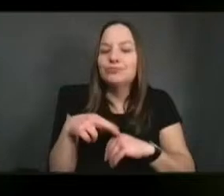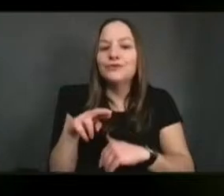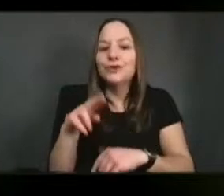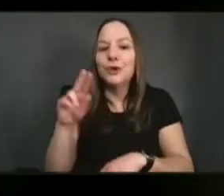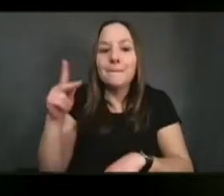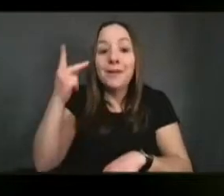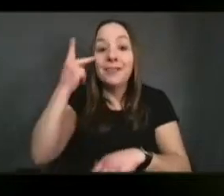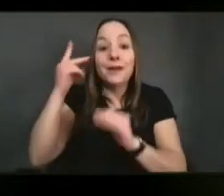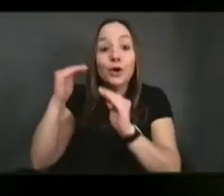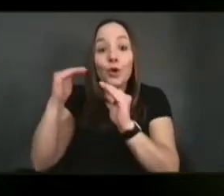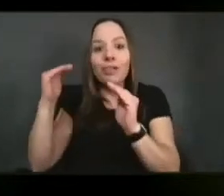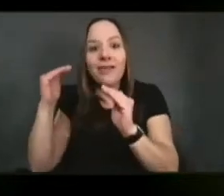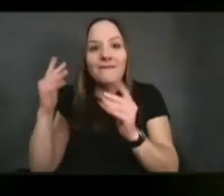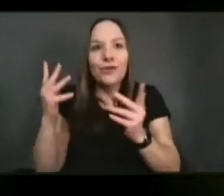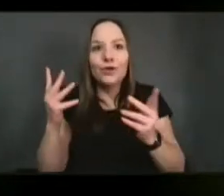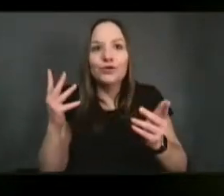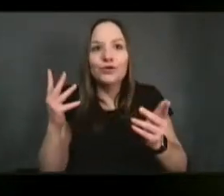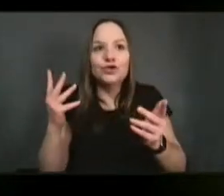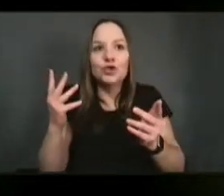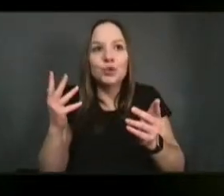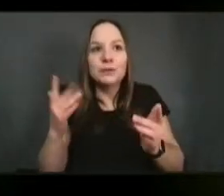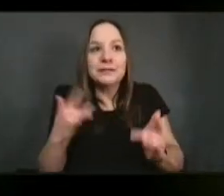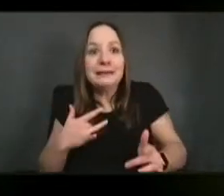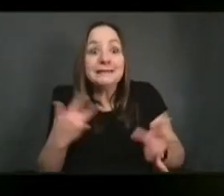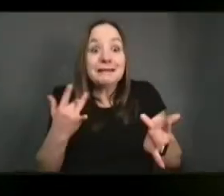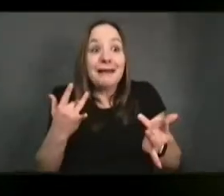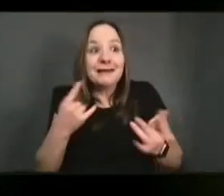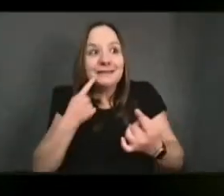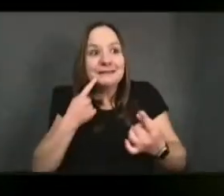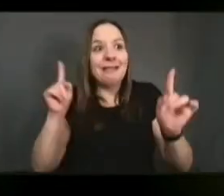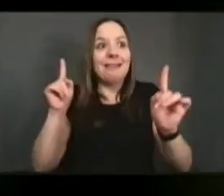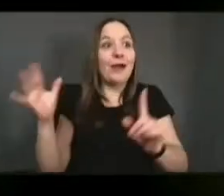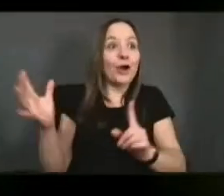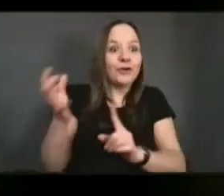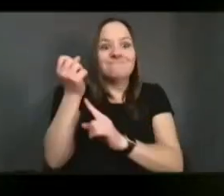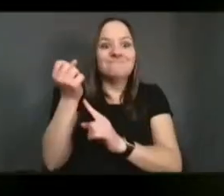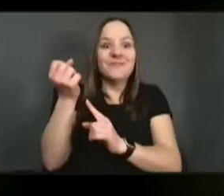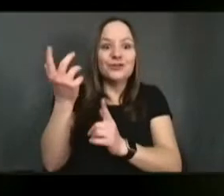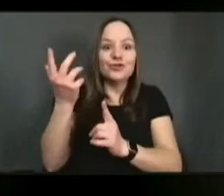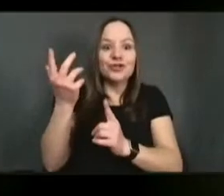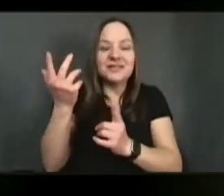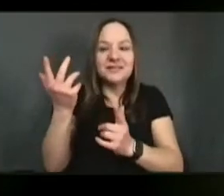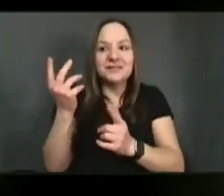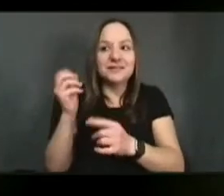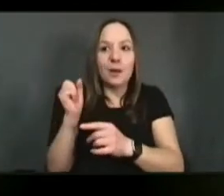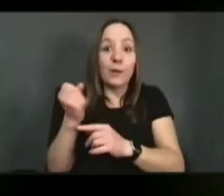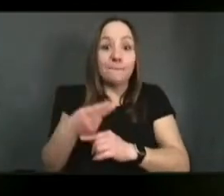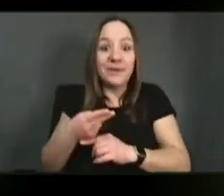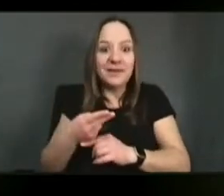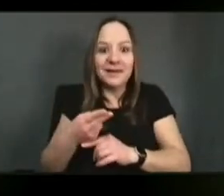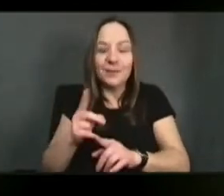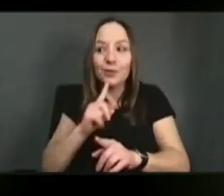think it's more than a political level international, too anxious, declared victory. And